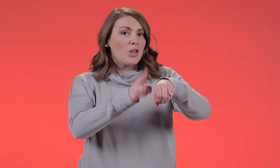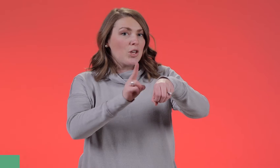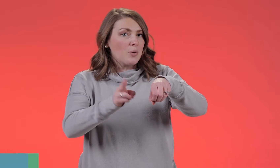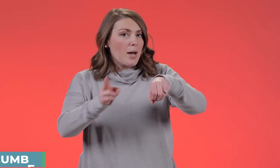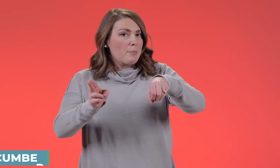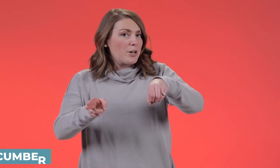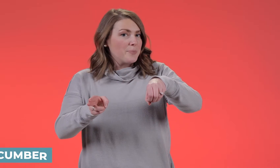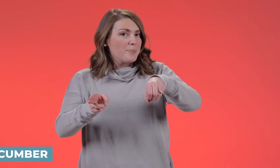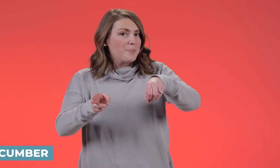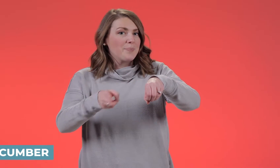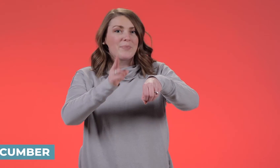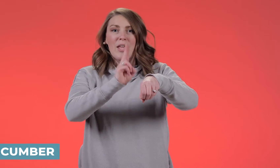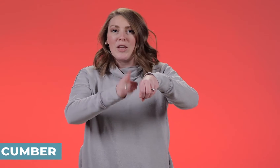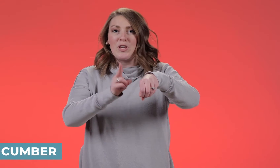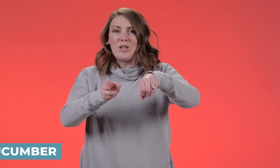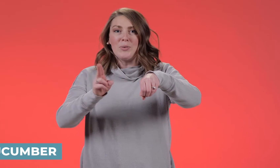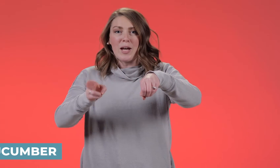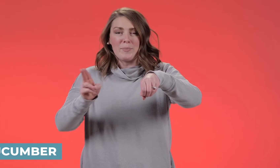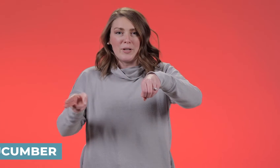CUCUMBER CUCUMBER